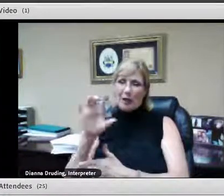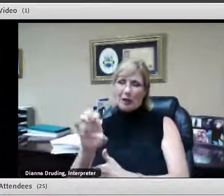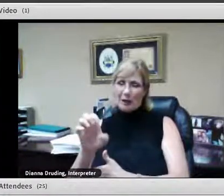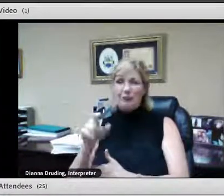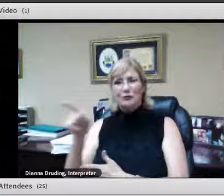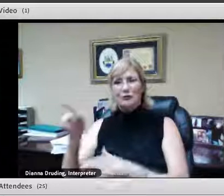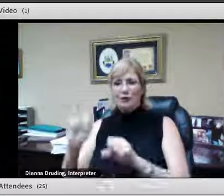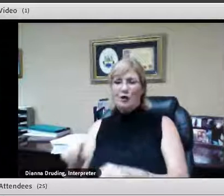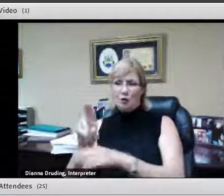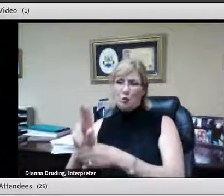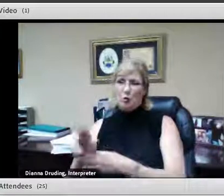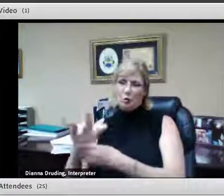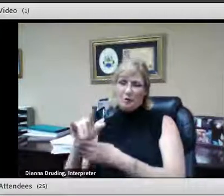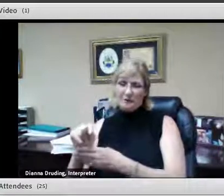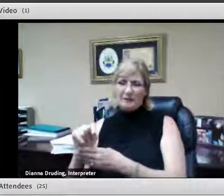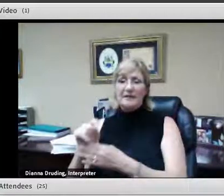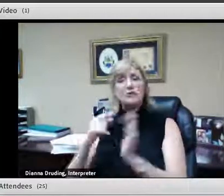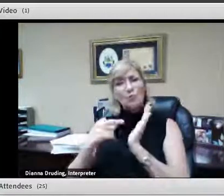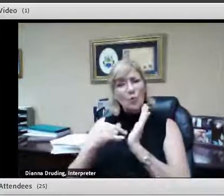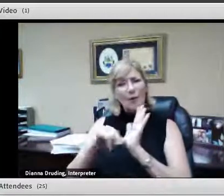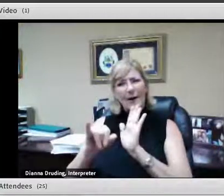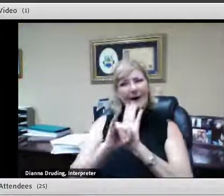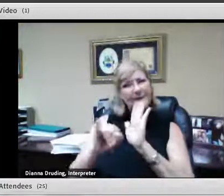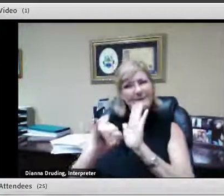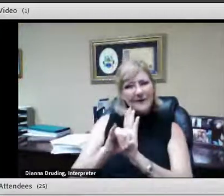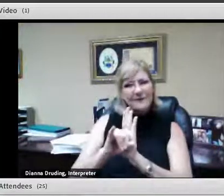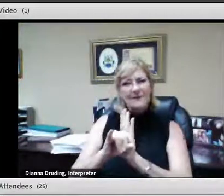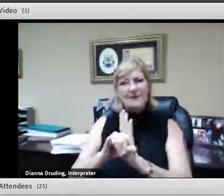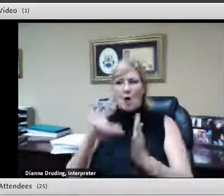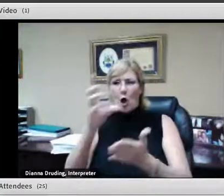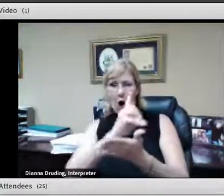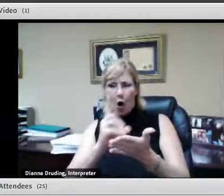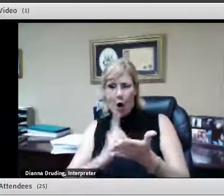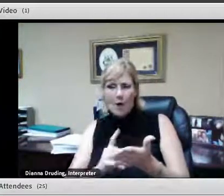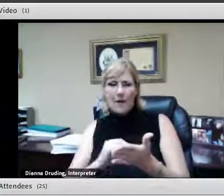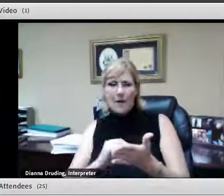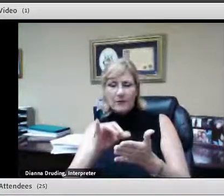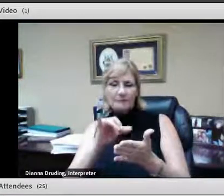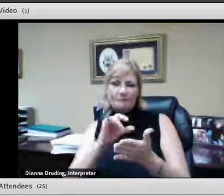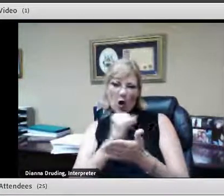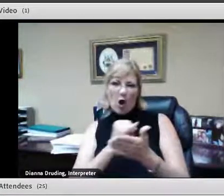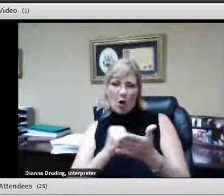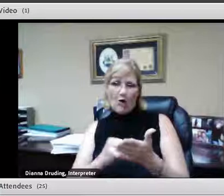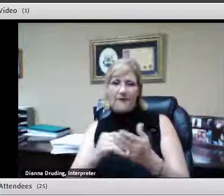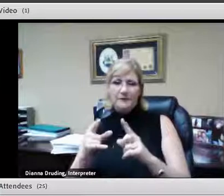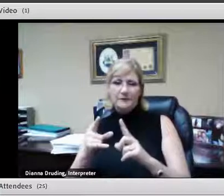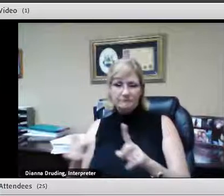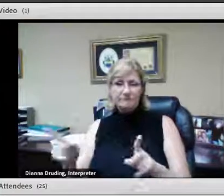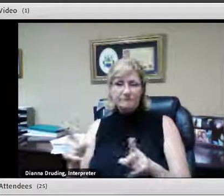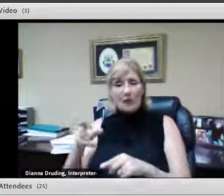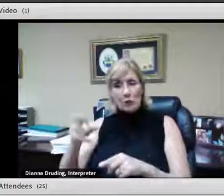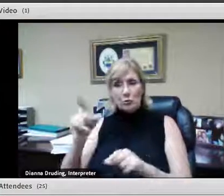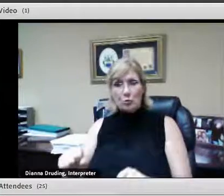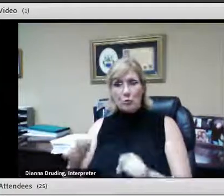identify the elements of art, and you can go either way. You can have kids have the word if you want to work